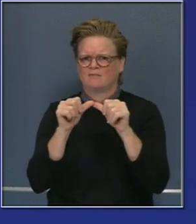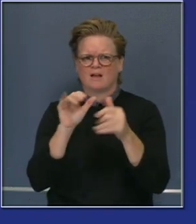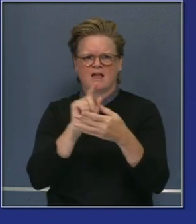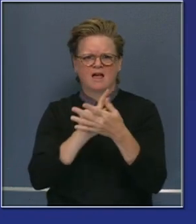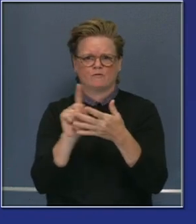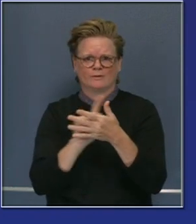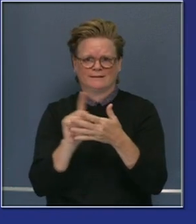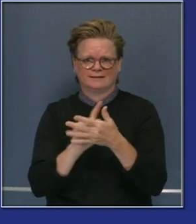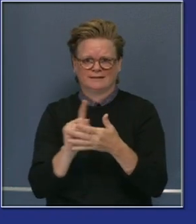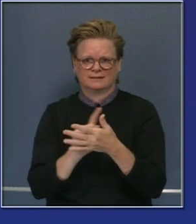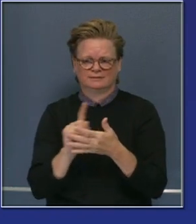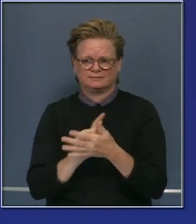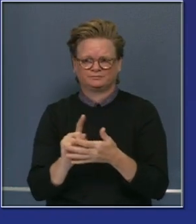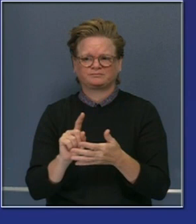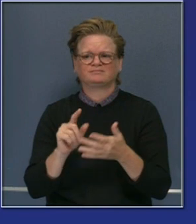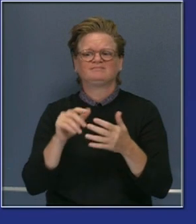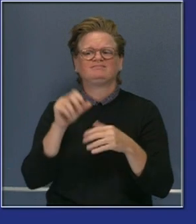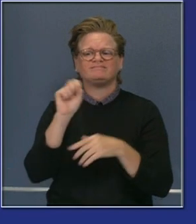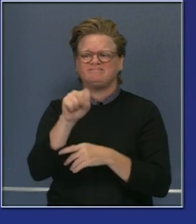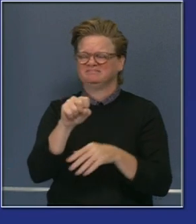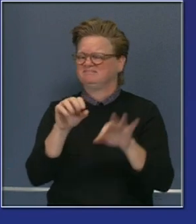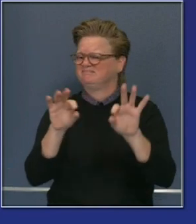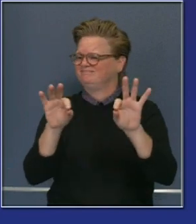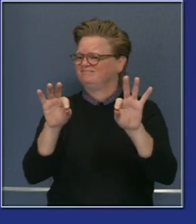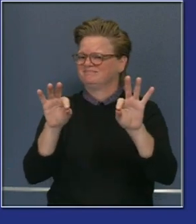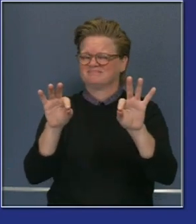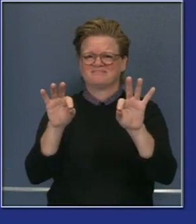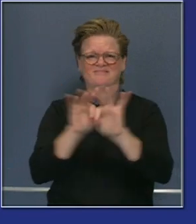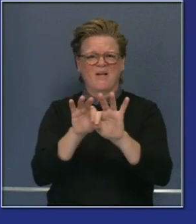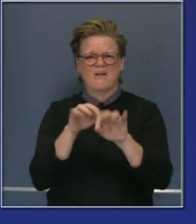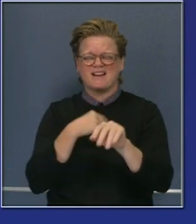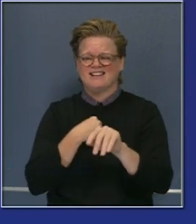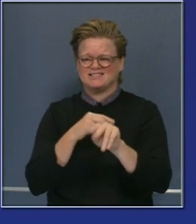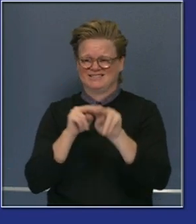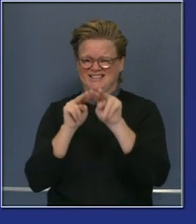IN PLACE WHERE WE HAVE THIS SO- CALLED EMERGENCY BRAKES.